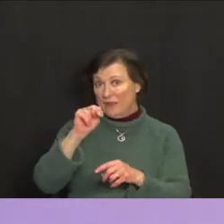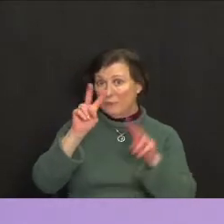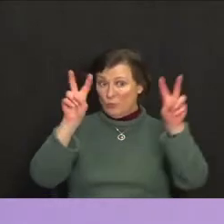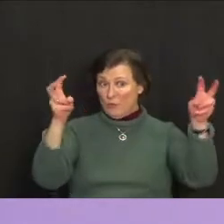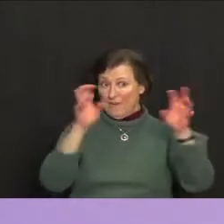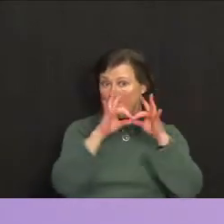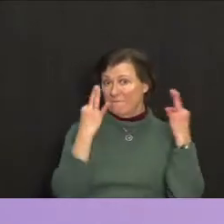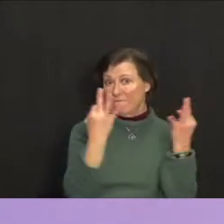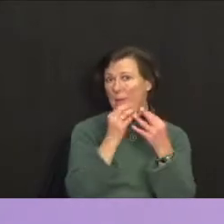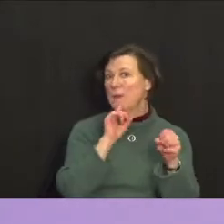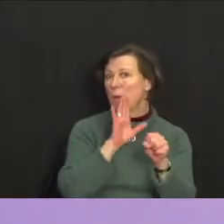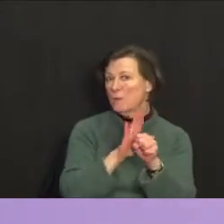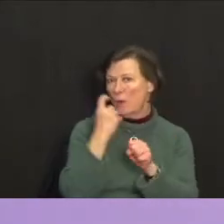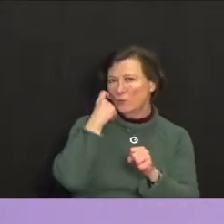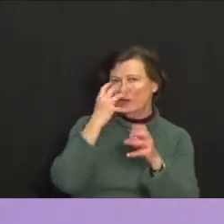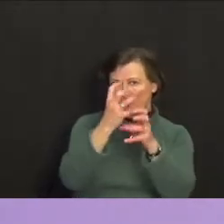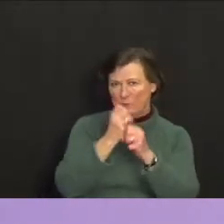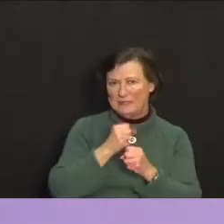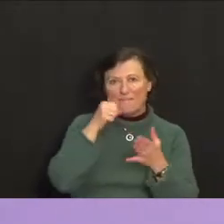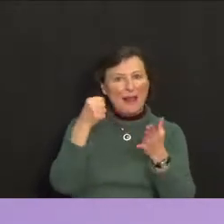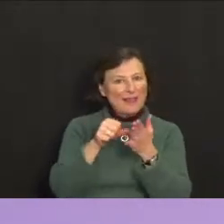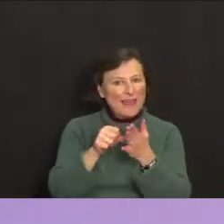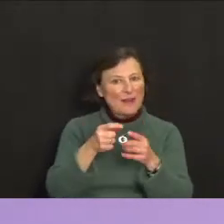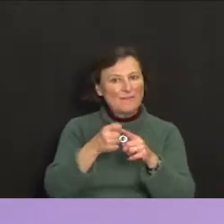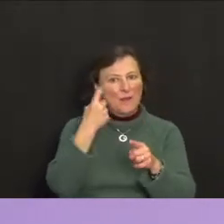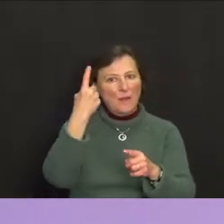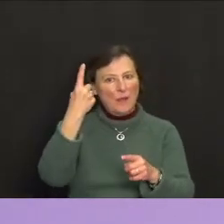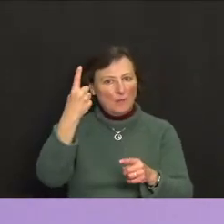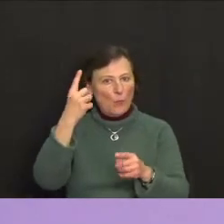Recently we received a letter from one of the recipients of Family Promise